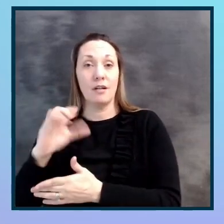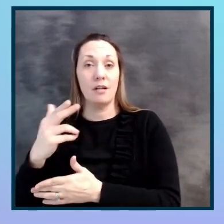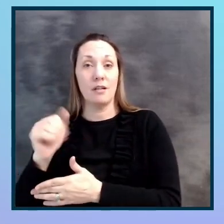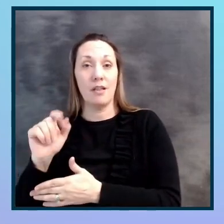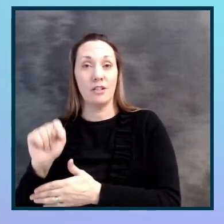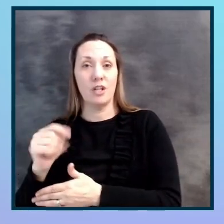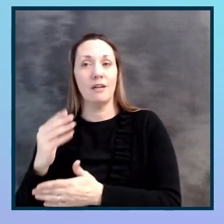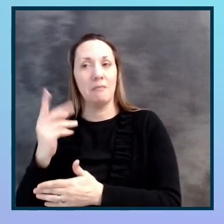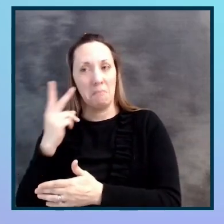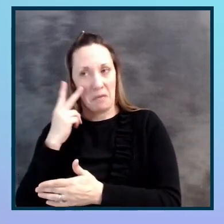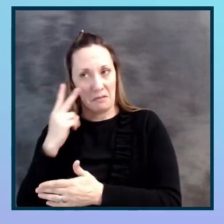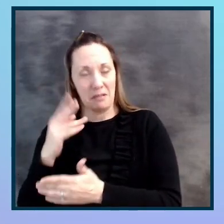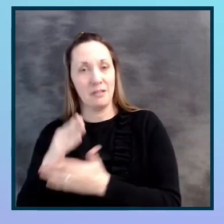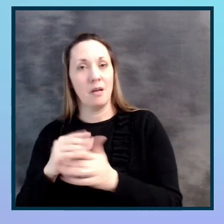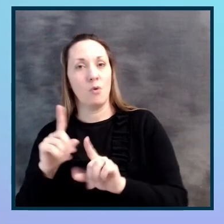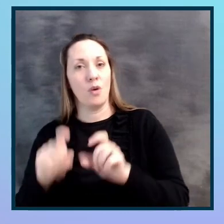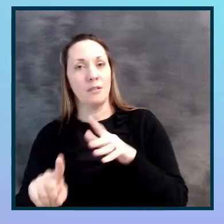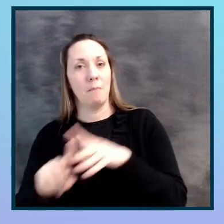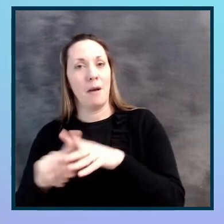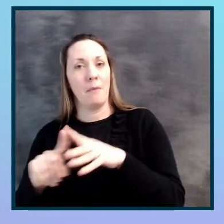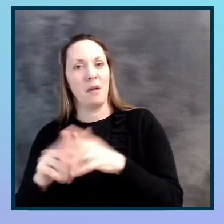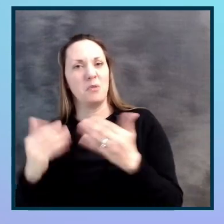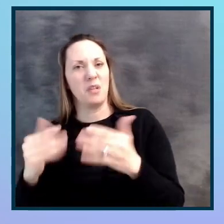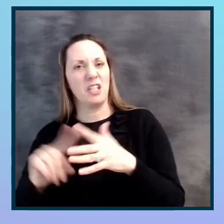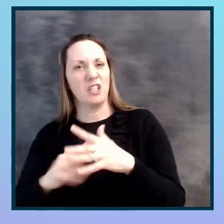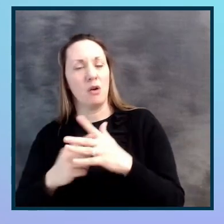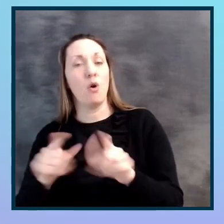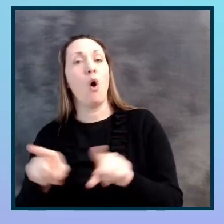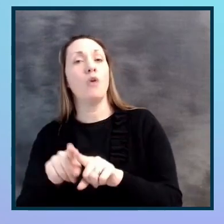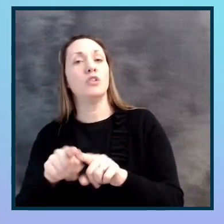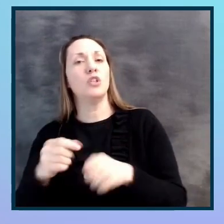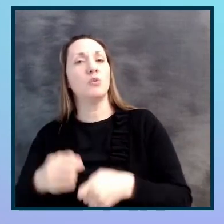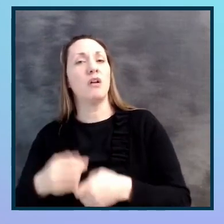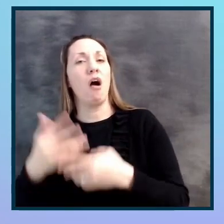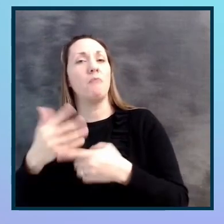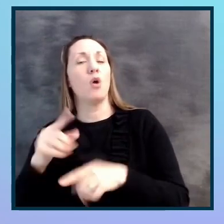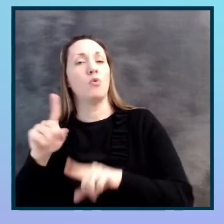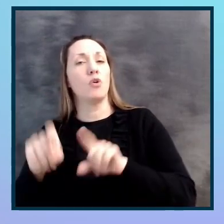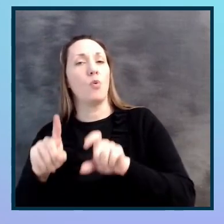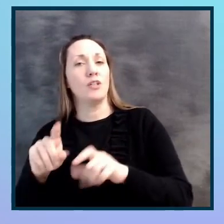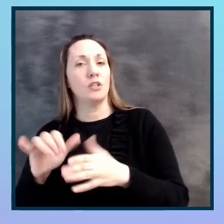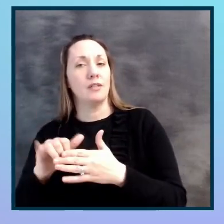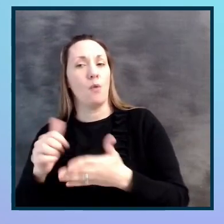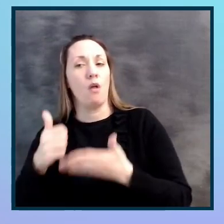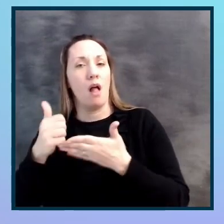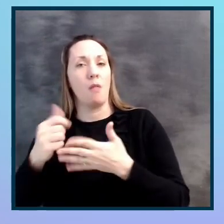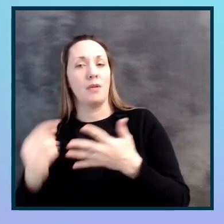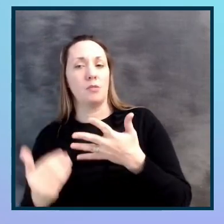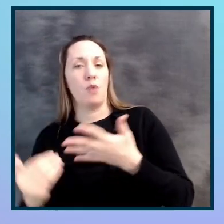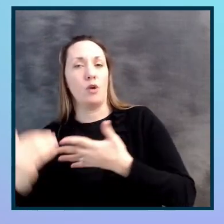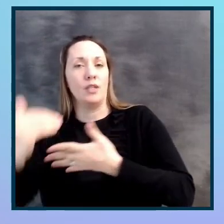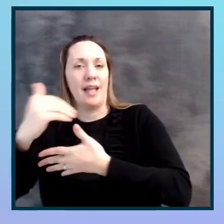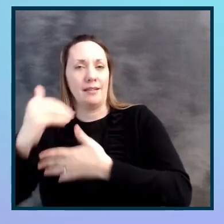So I can get started. You can also upload those questions that will help us prioritize internally.